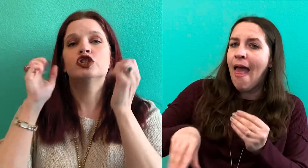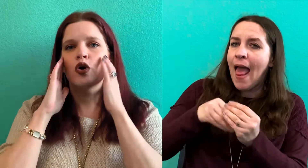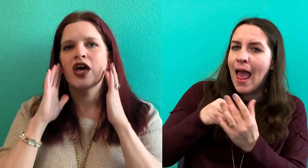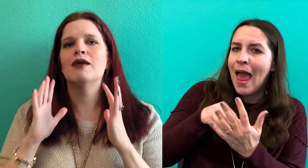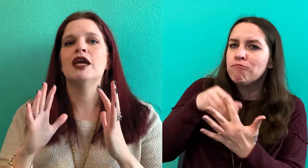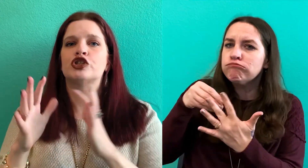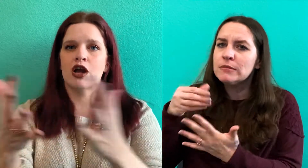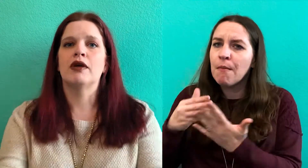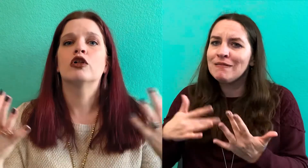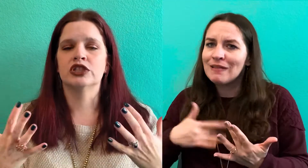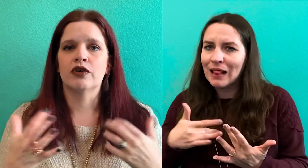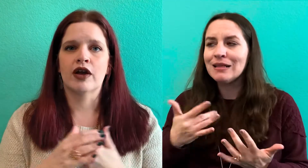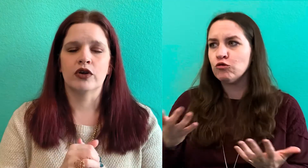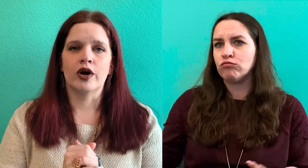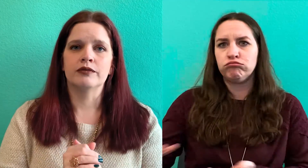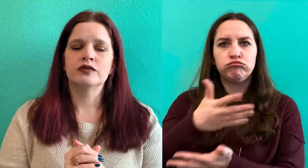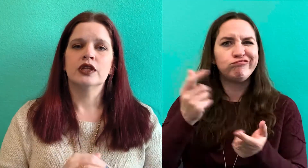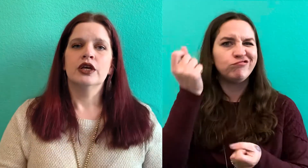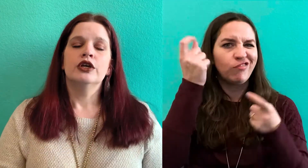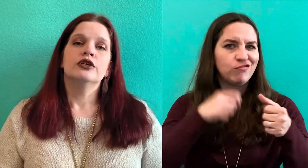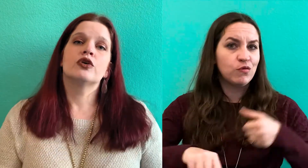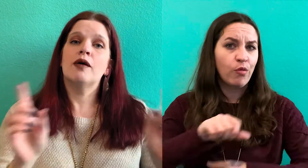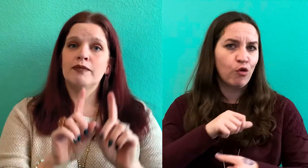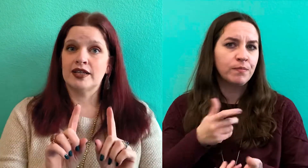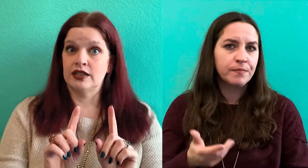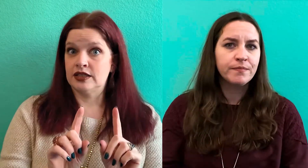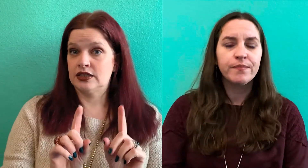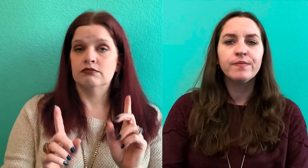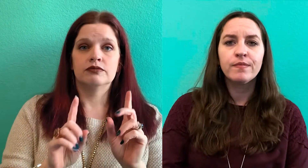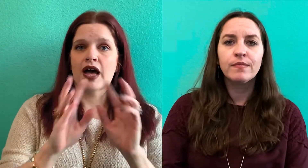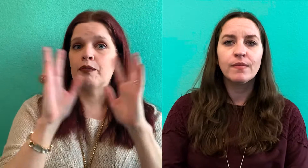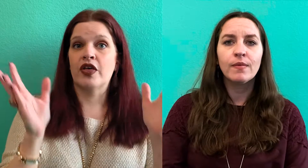so that I make sure I'm inclusive of everyone. So coming back to this hypothetical couple